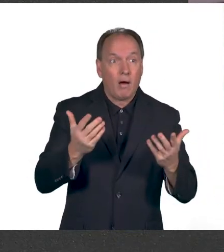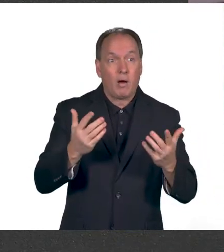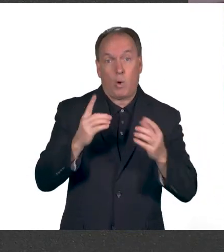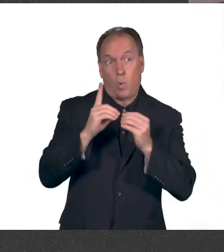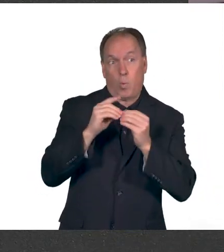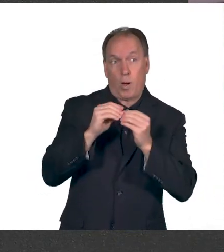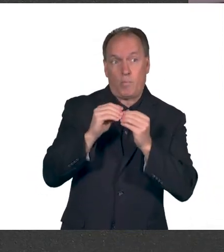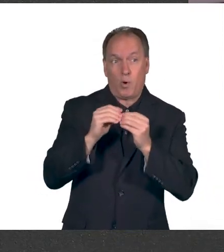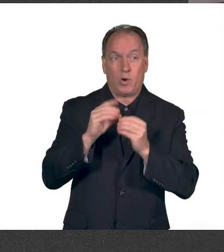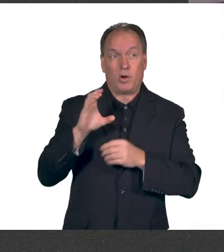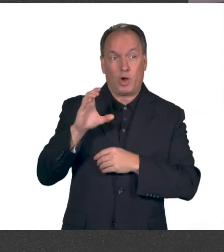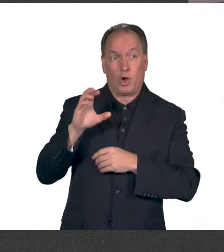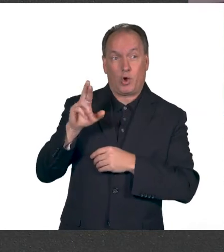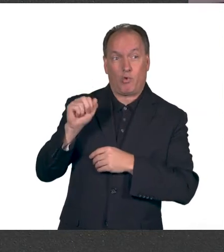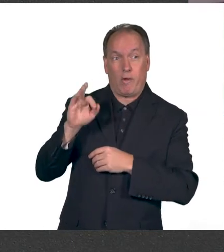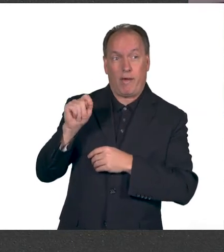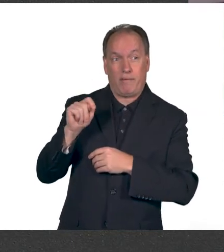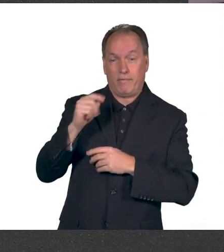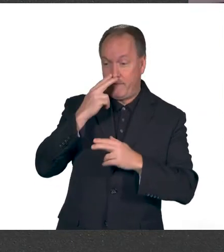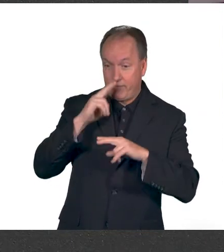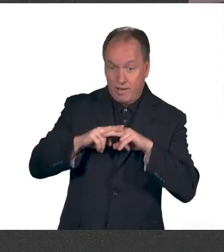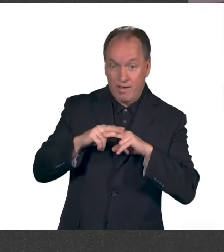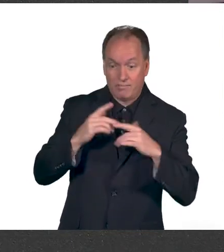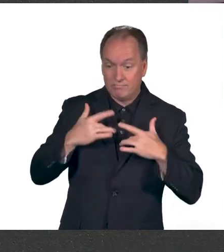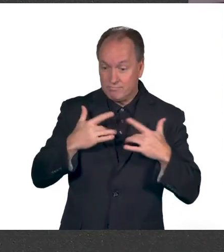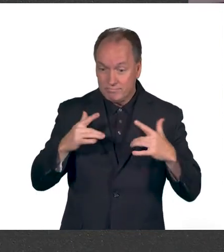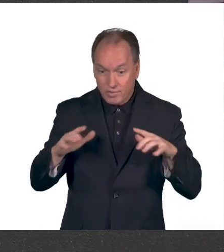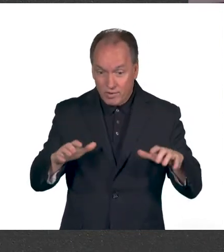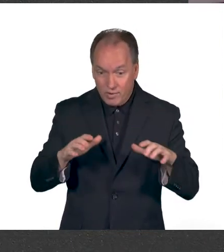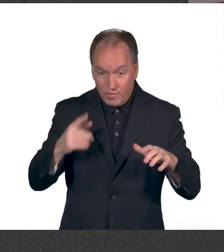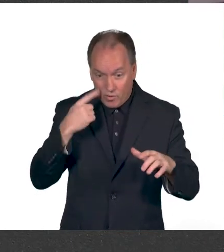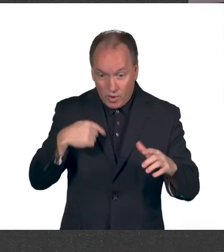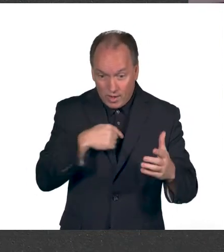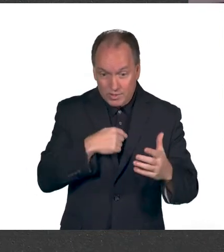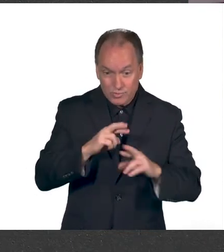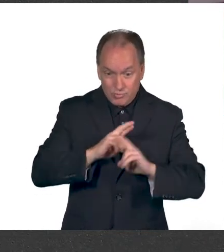I have one more crafty fun activity for us. Are you ready?